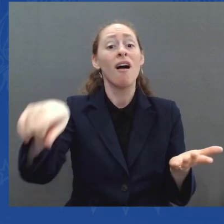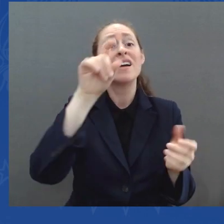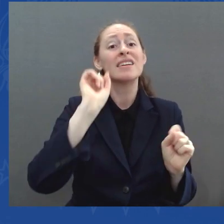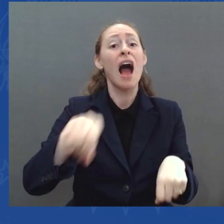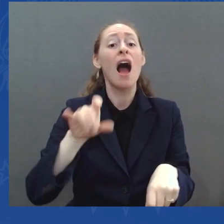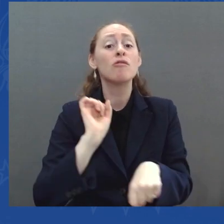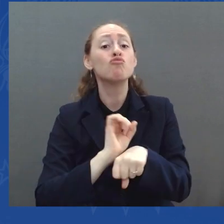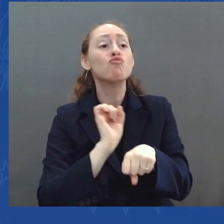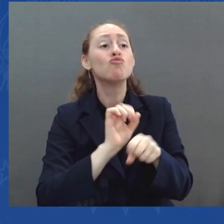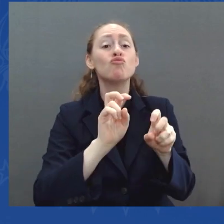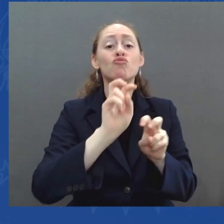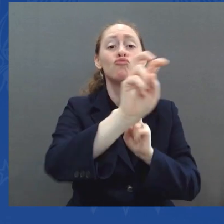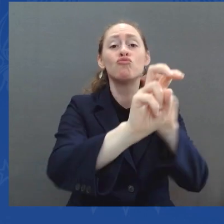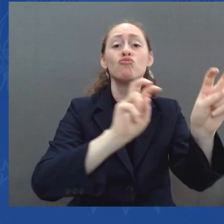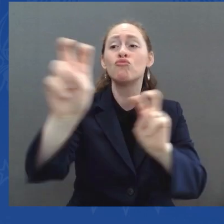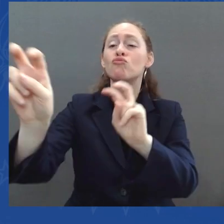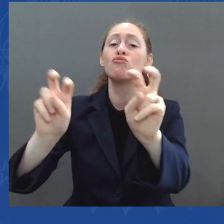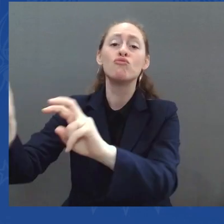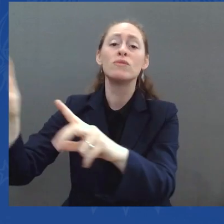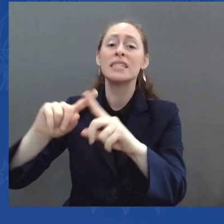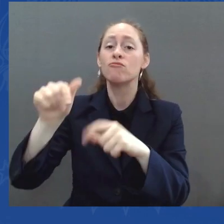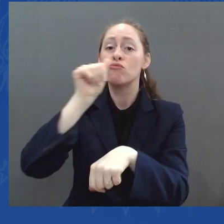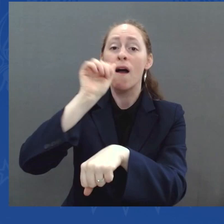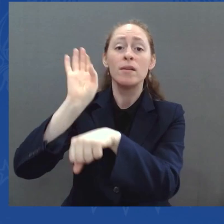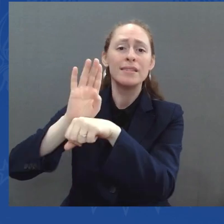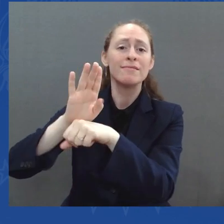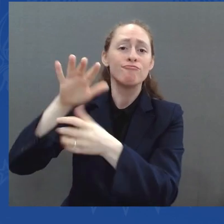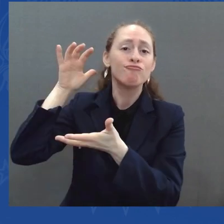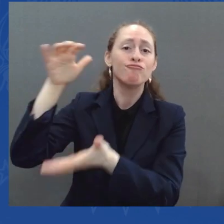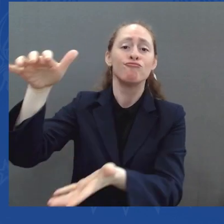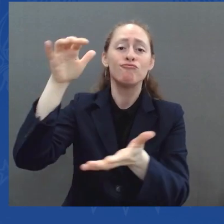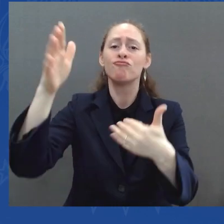Because we don't -- we're not supposed to do this